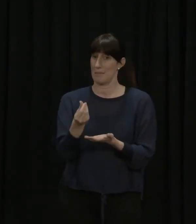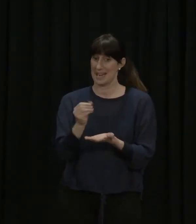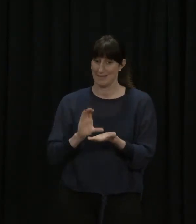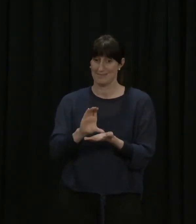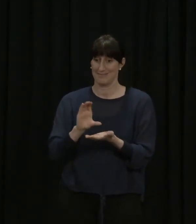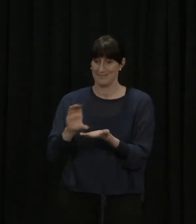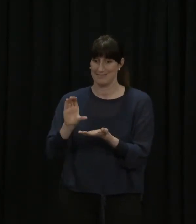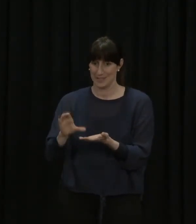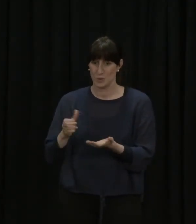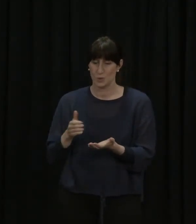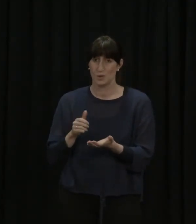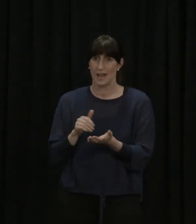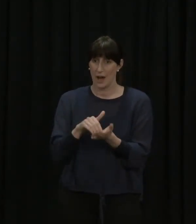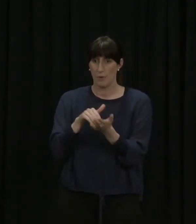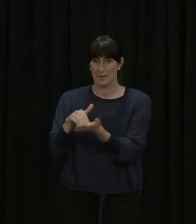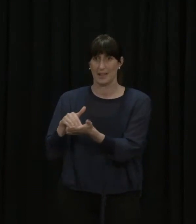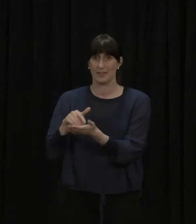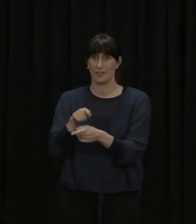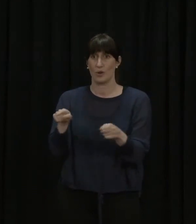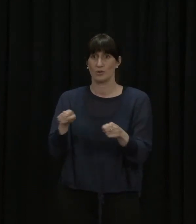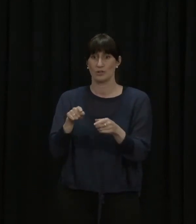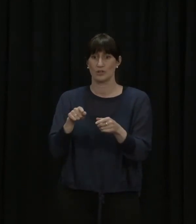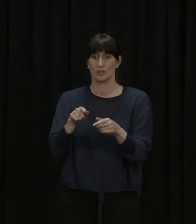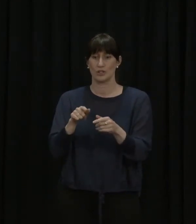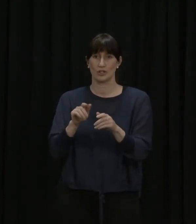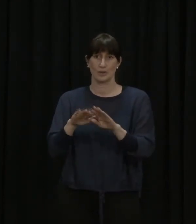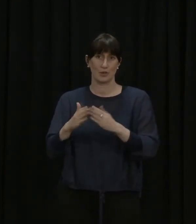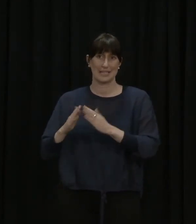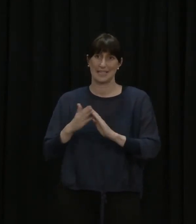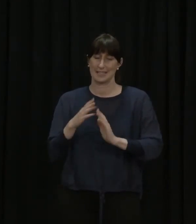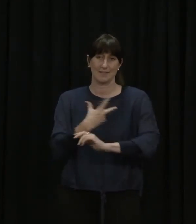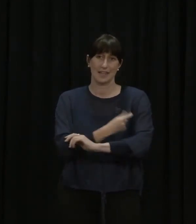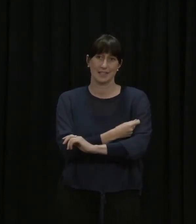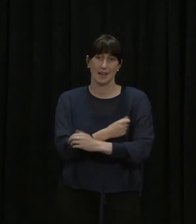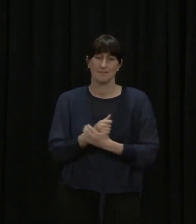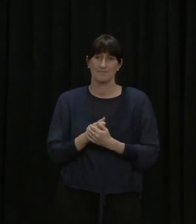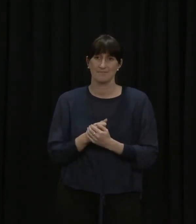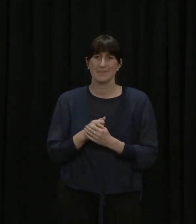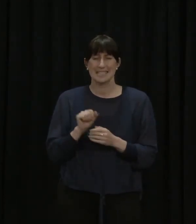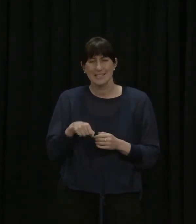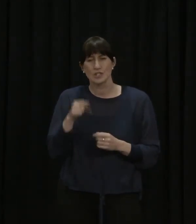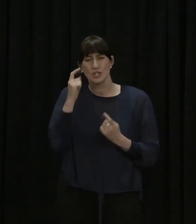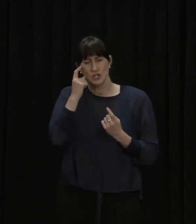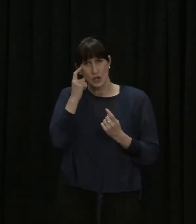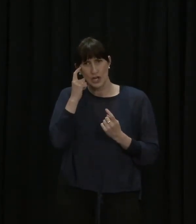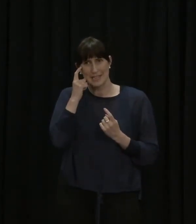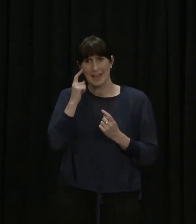providers to make sure got a lot of money going on there to make sure that we are accessing